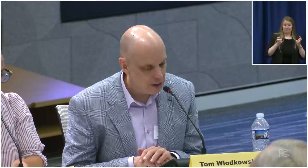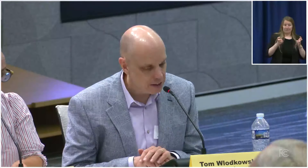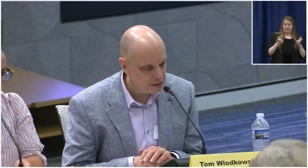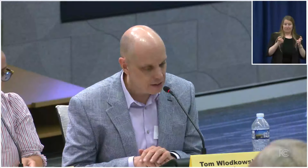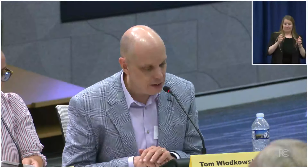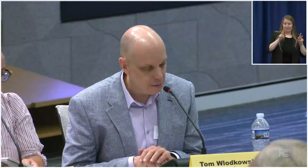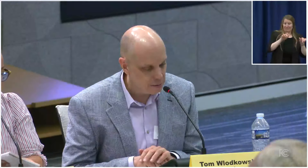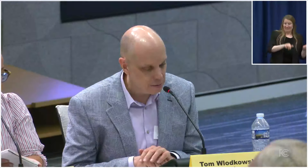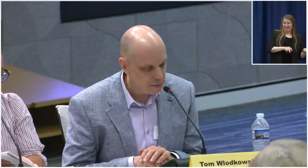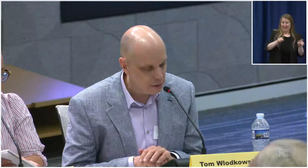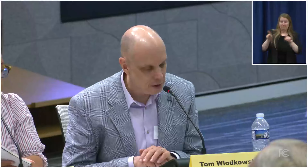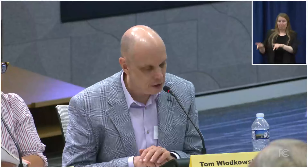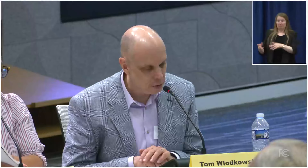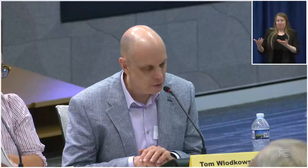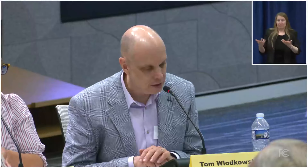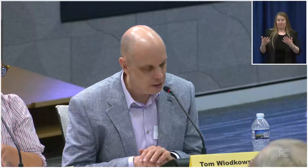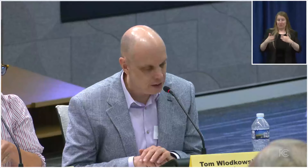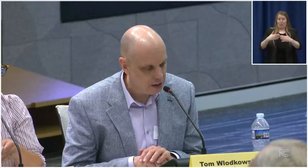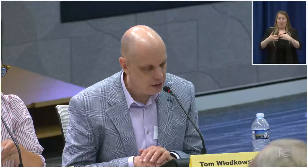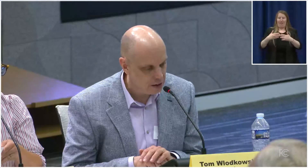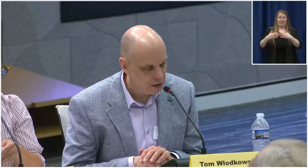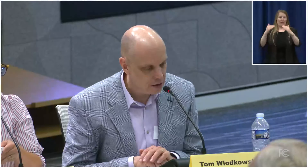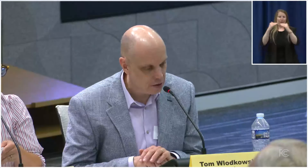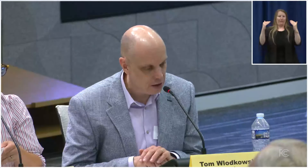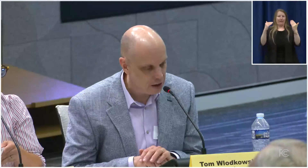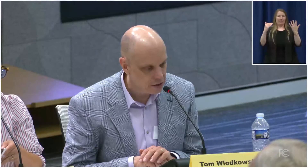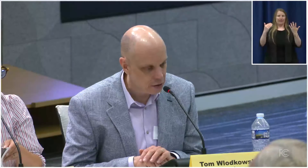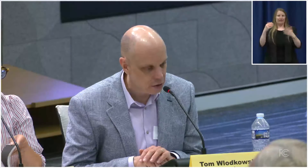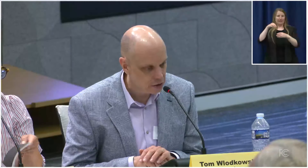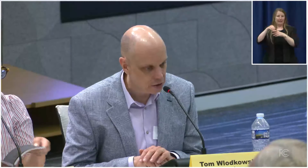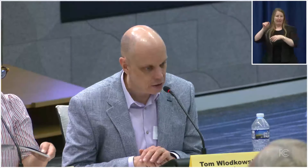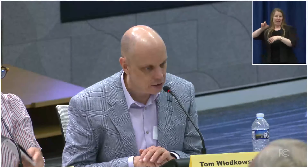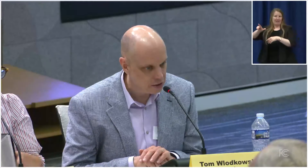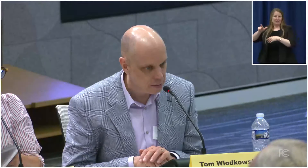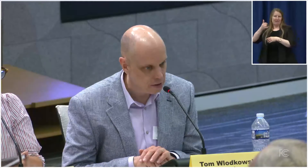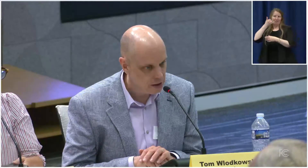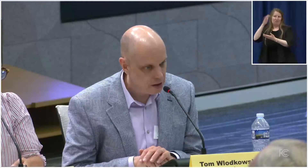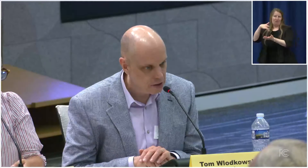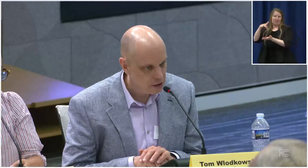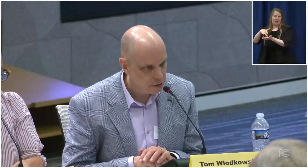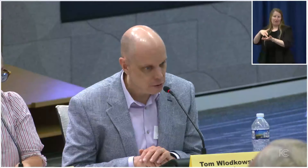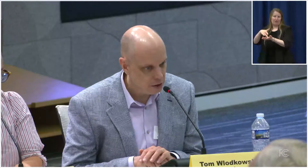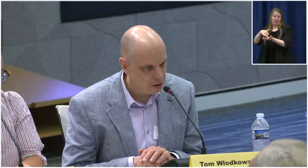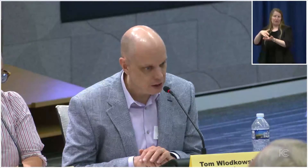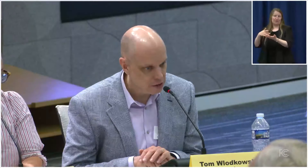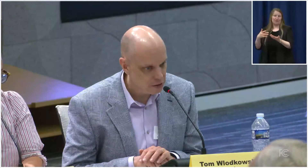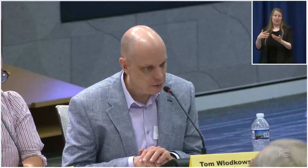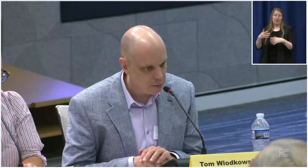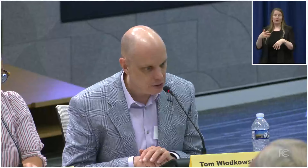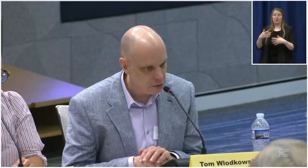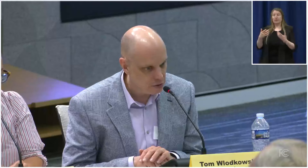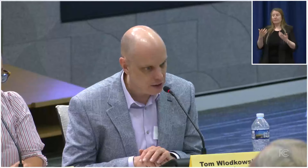WHATEVER YOUR CALL CENTER HAS IN IT FOR HEARING